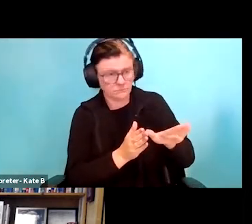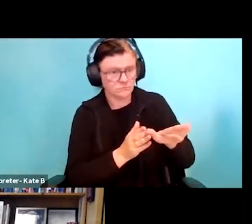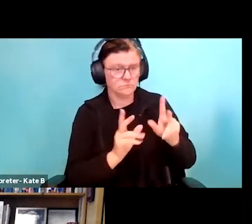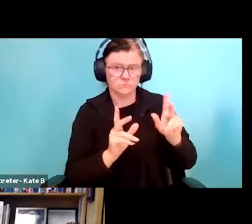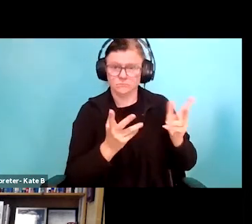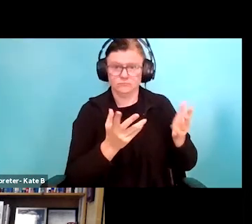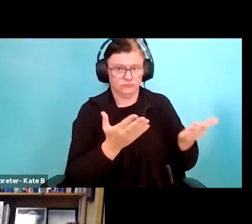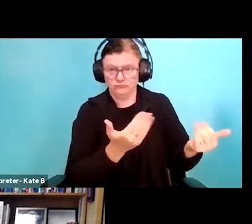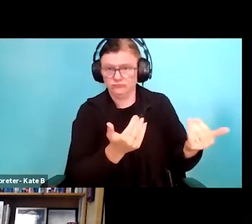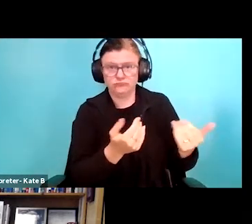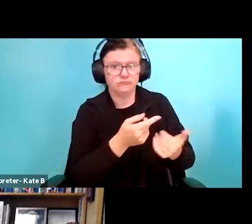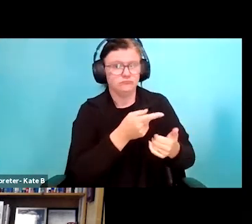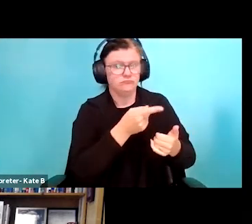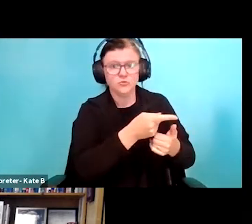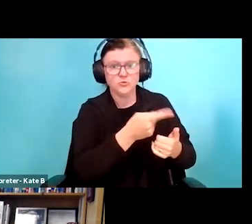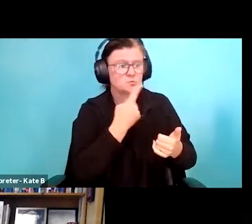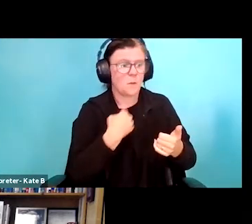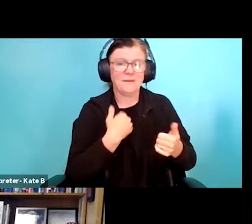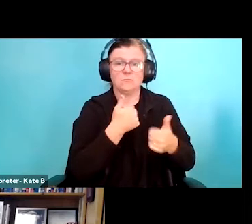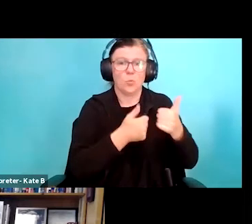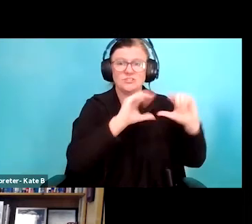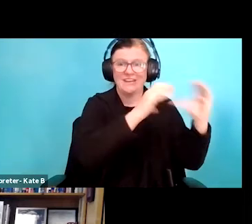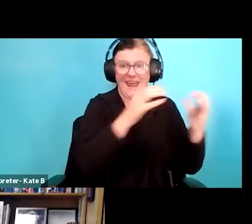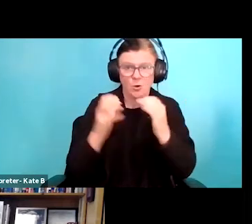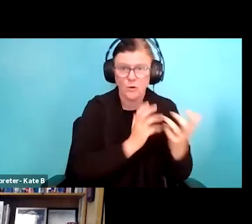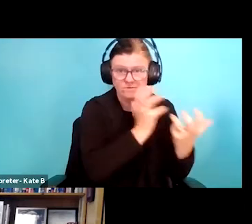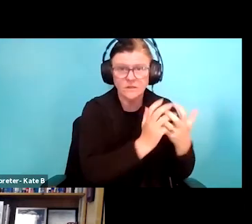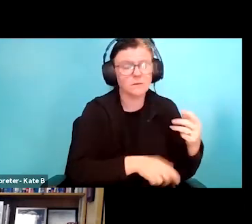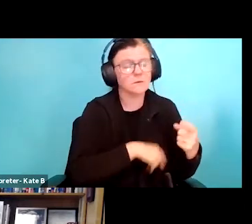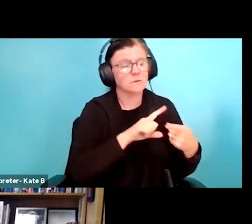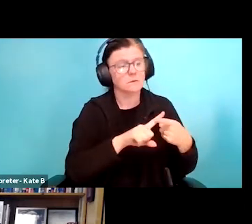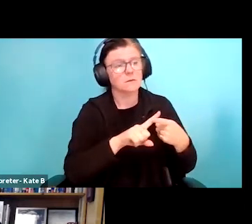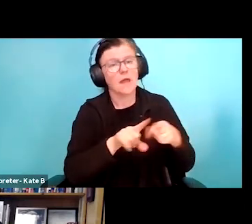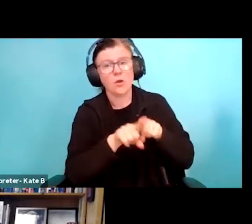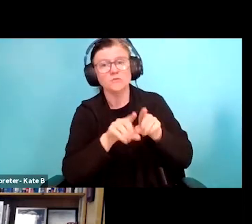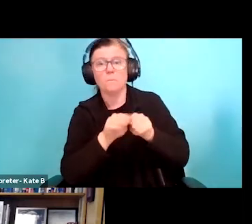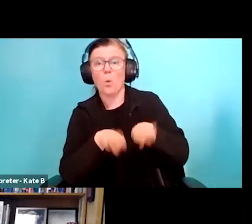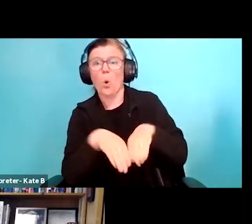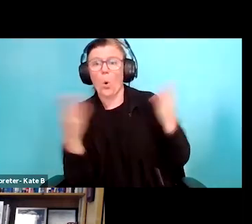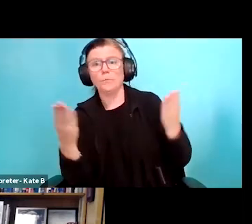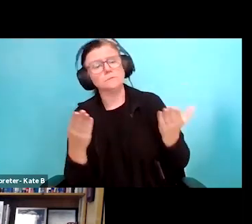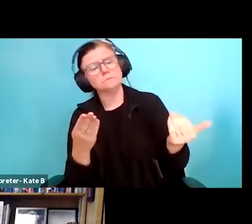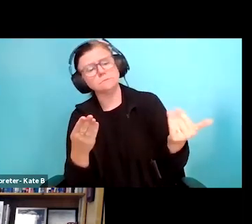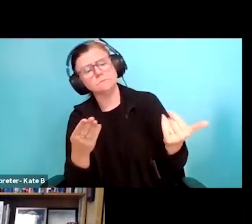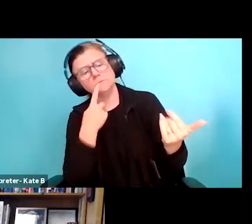just selected a category and then they also asked open-ended responses where people could describe